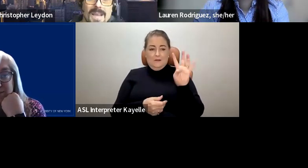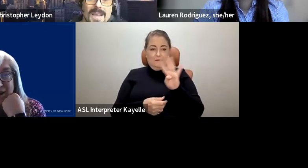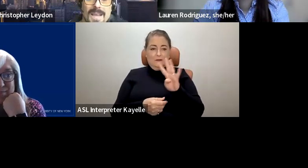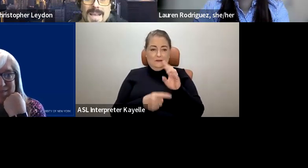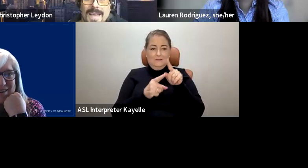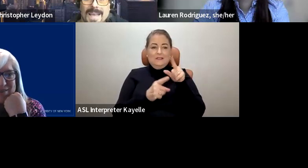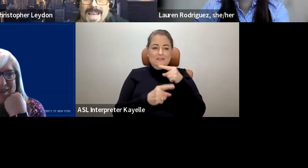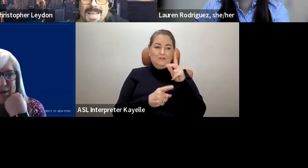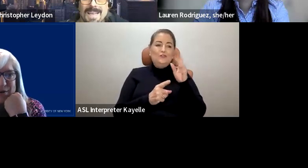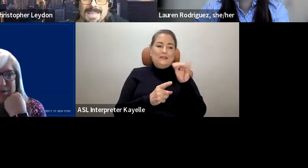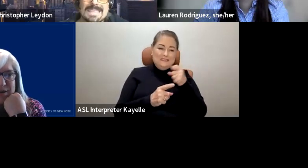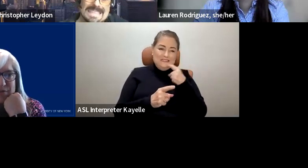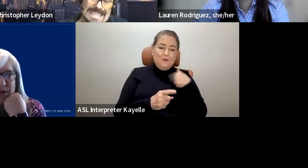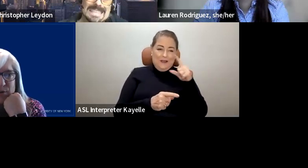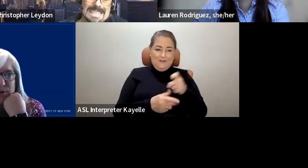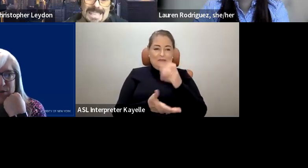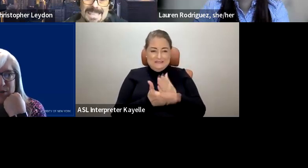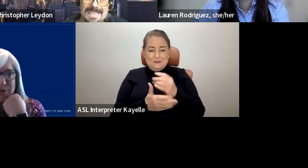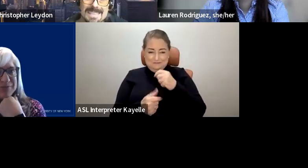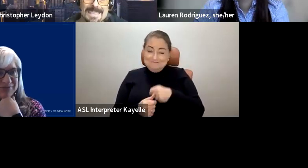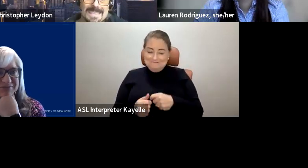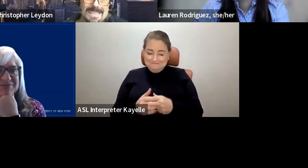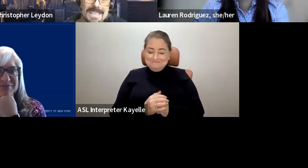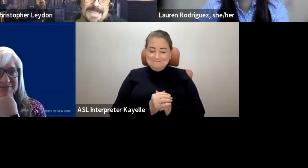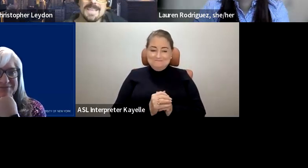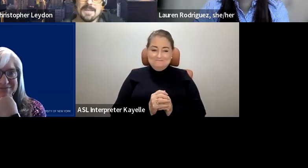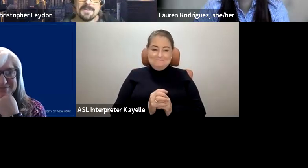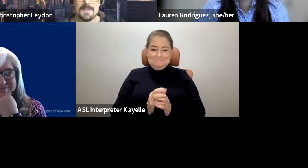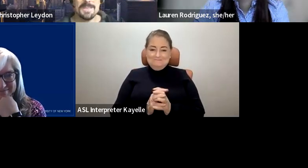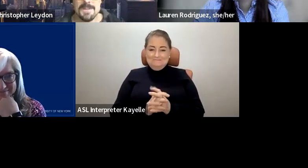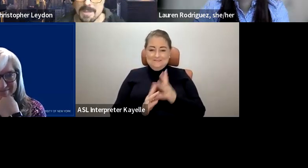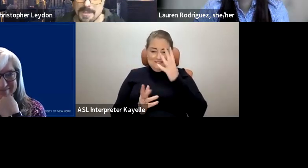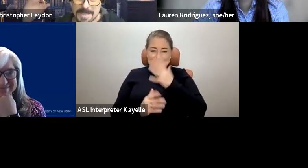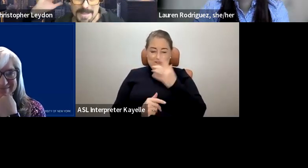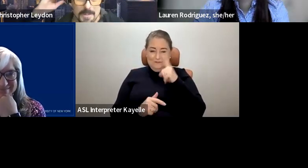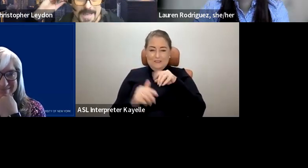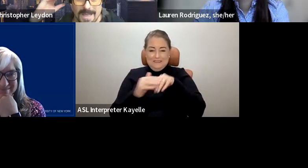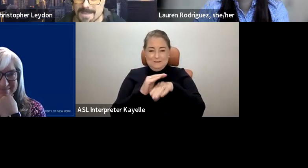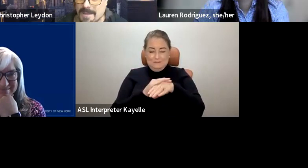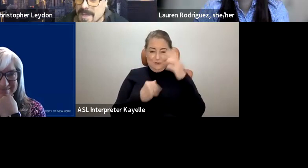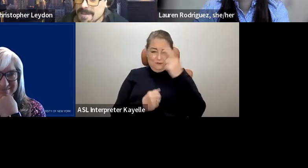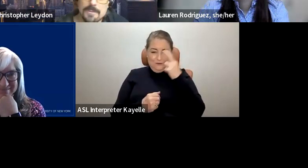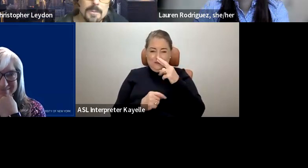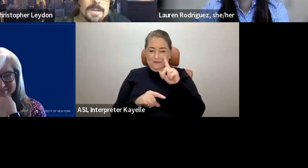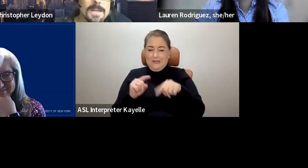stop. So, Chris, final word to you. [Christopher Leydon] Yes. Sadly, for accessibility reasons we can't go beyond for